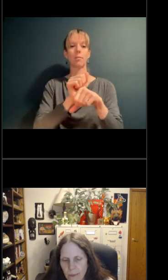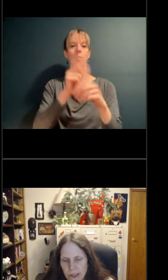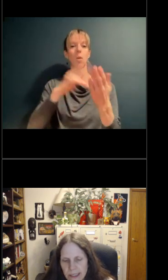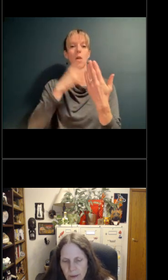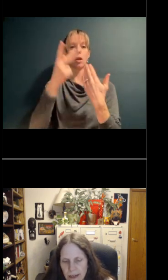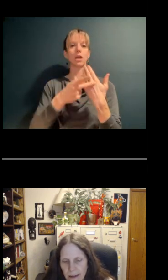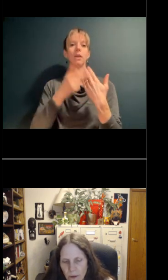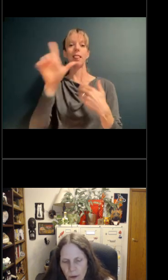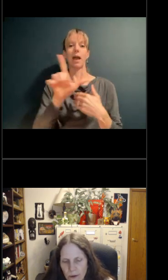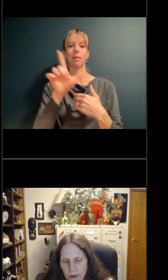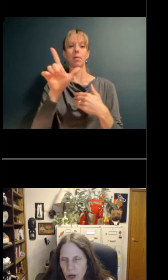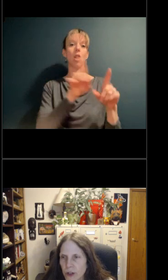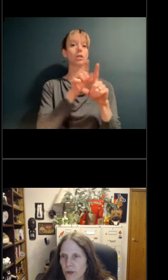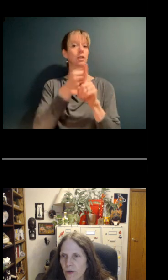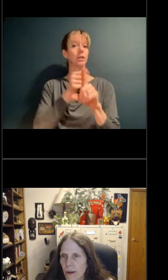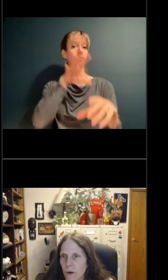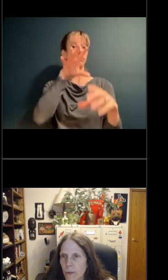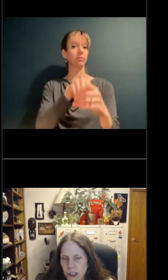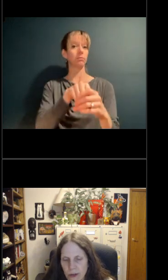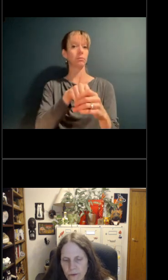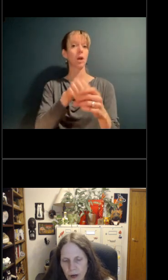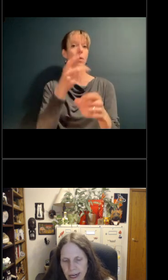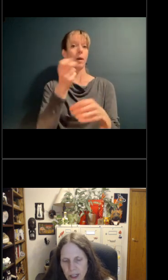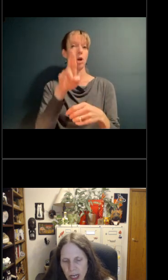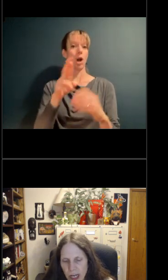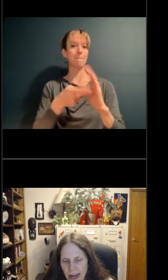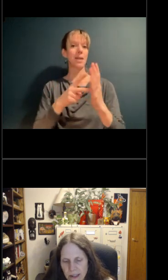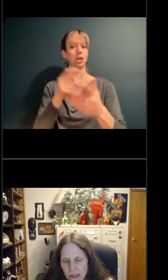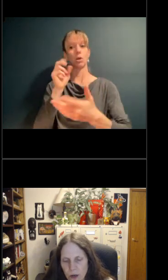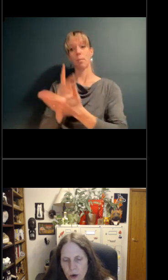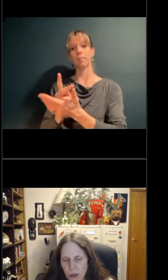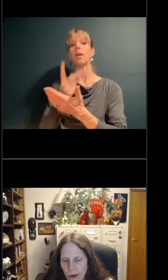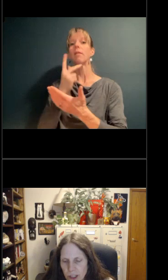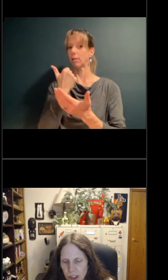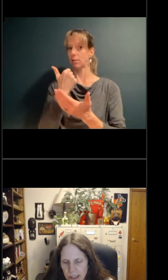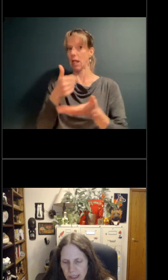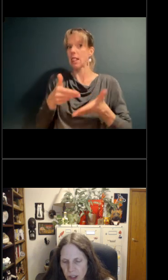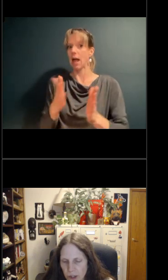and by participating in the webinar, you grant permission for any chats or questions